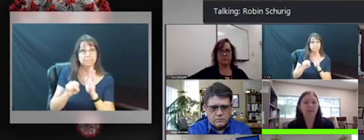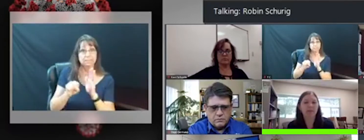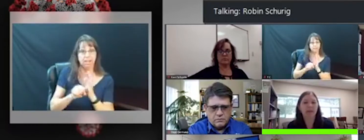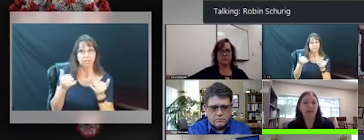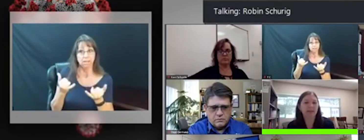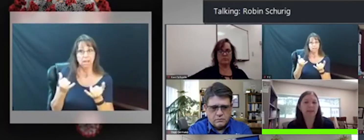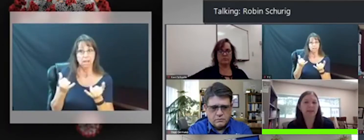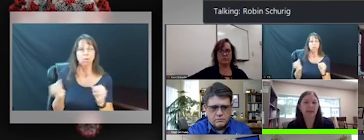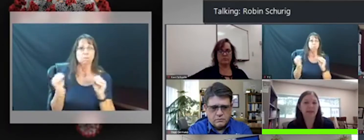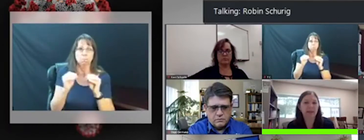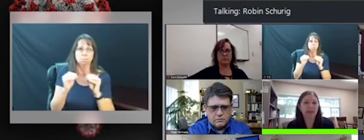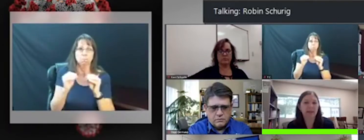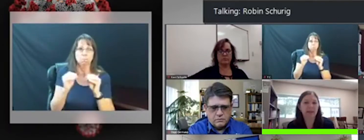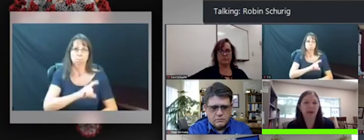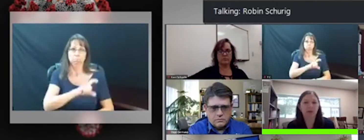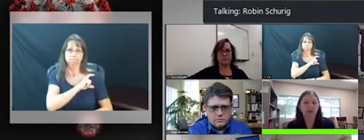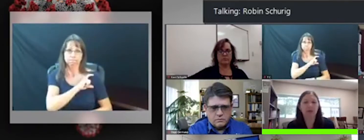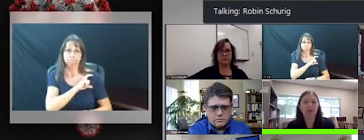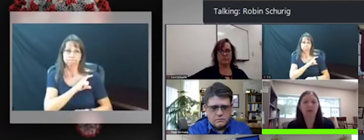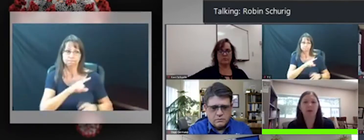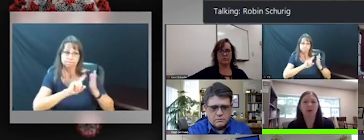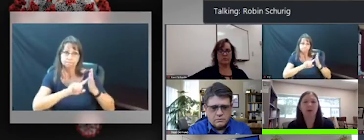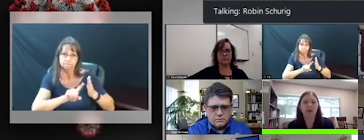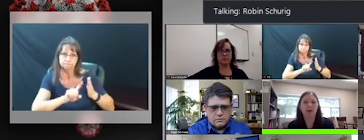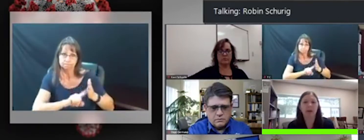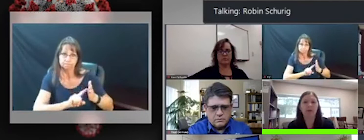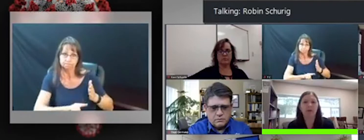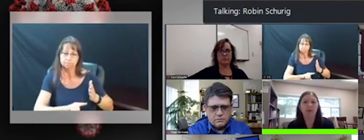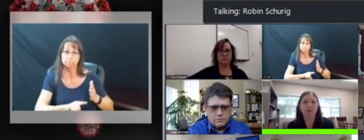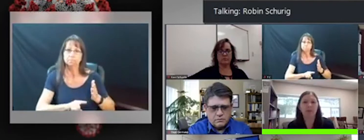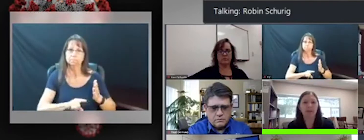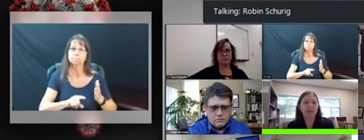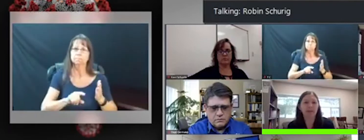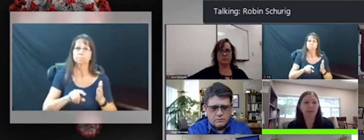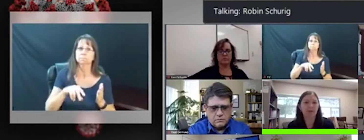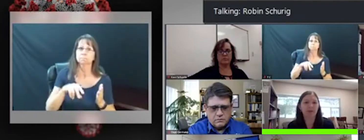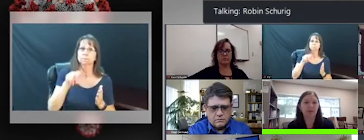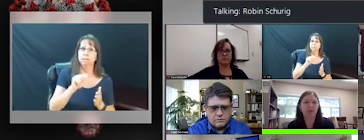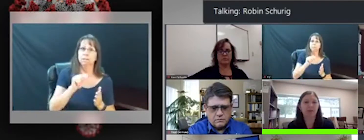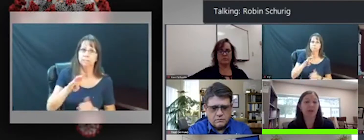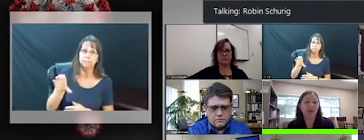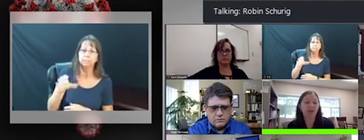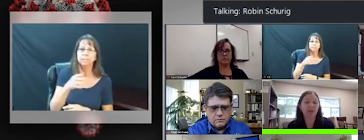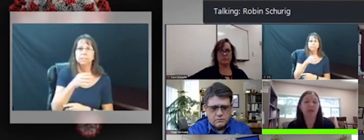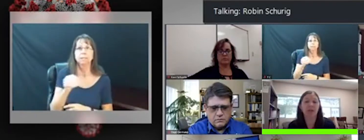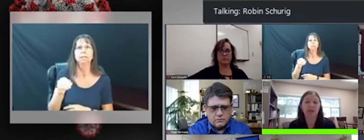The state entities like ABC or Cal OSHA are going out to businesses to do education and